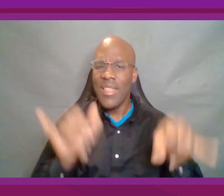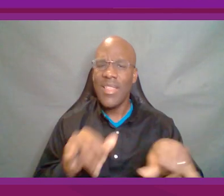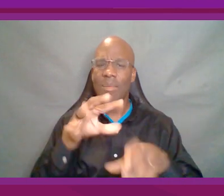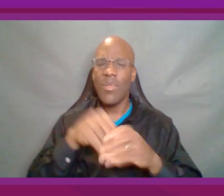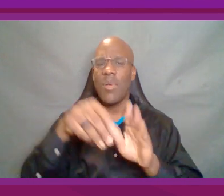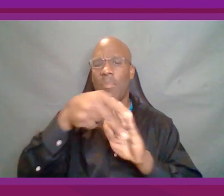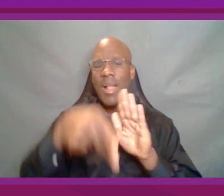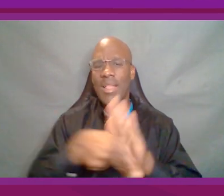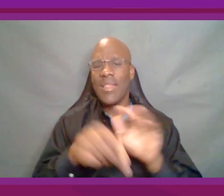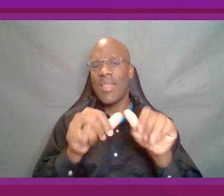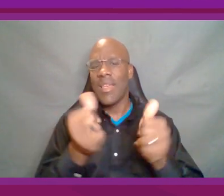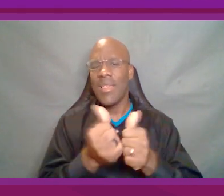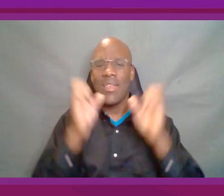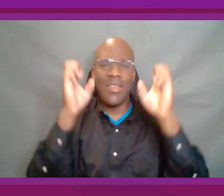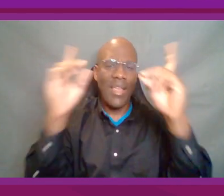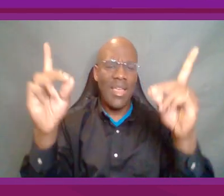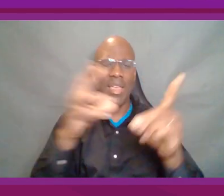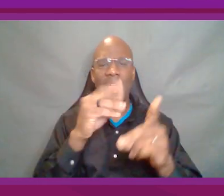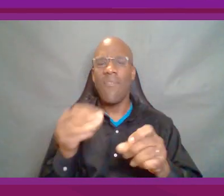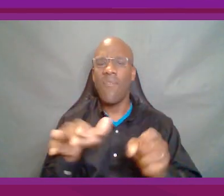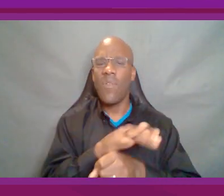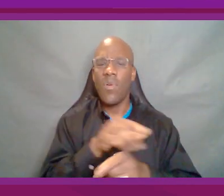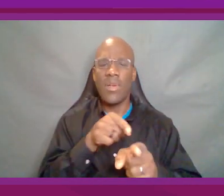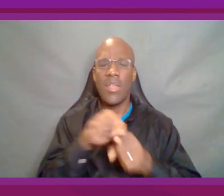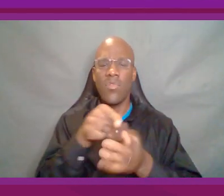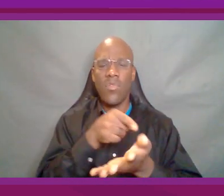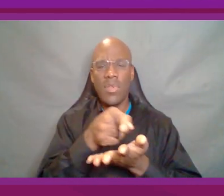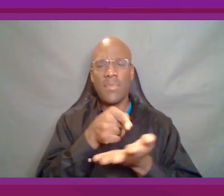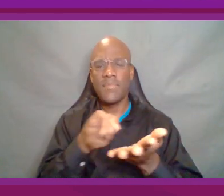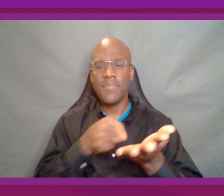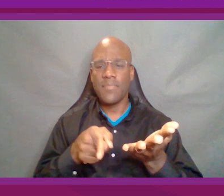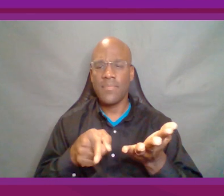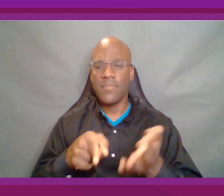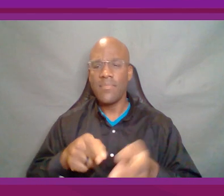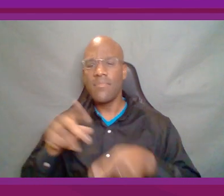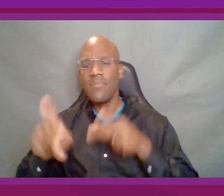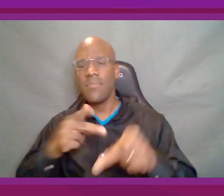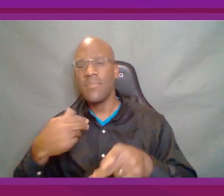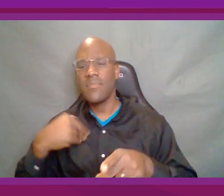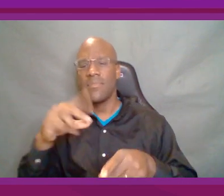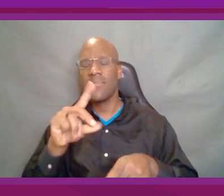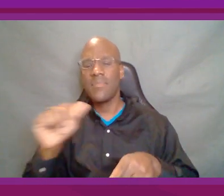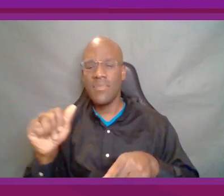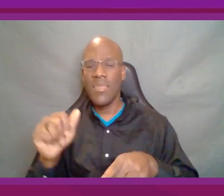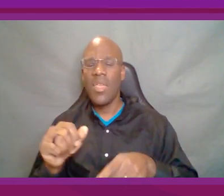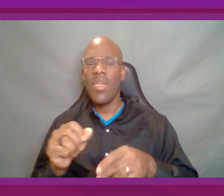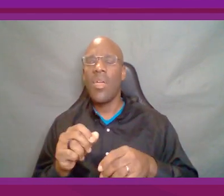education, agencies, and entire industries. [MOYA]: With that in mind, people with disabilities often encounter both implicit and